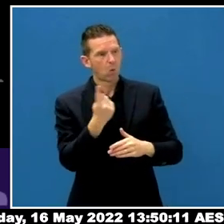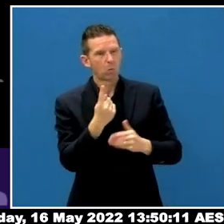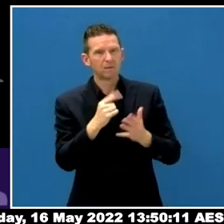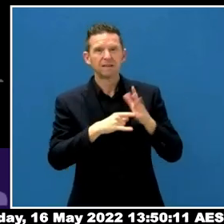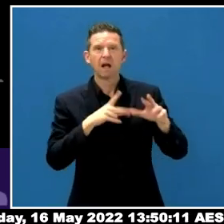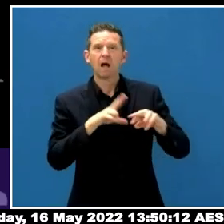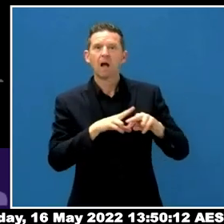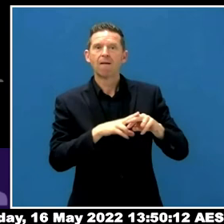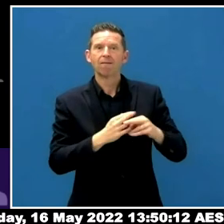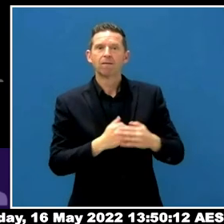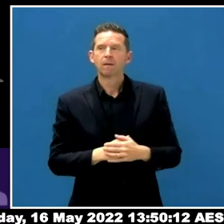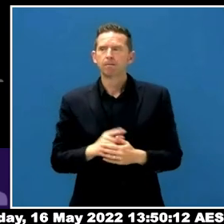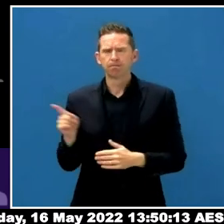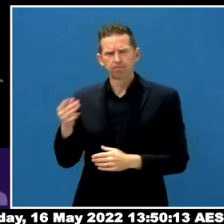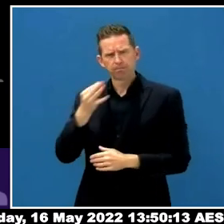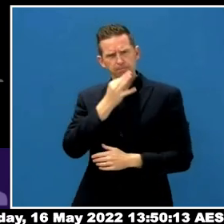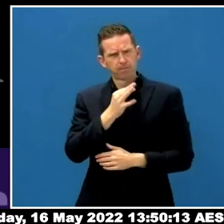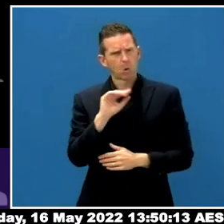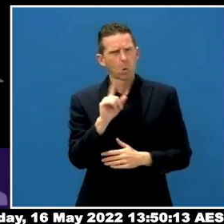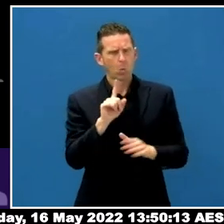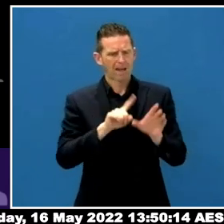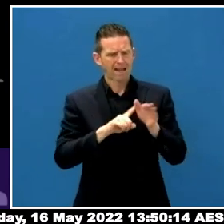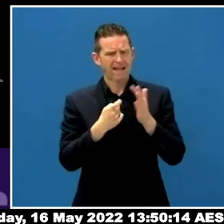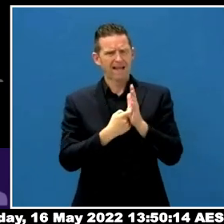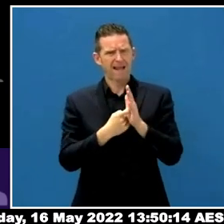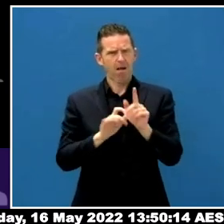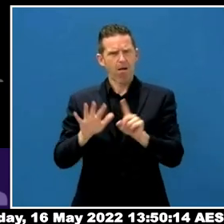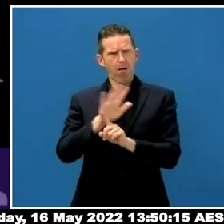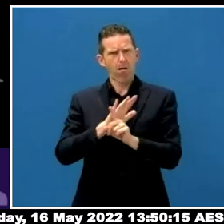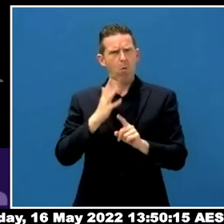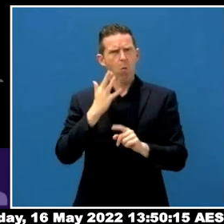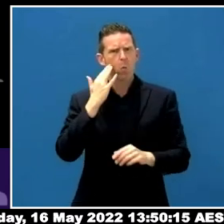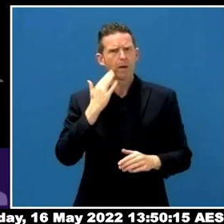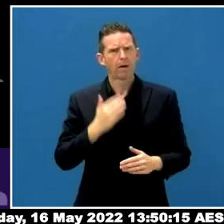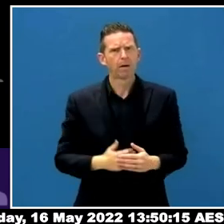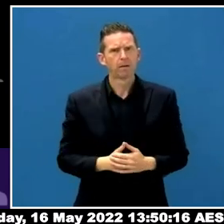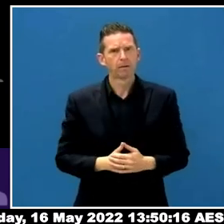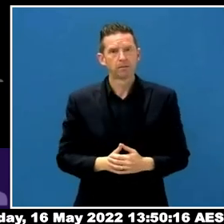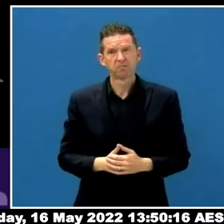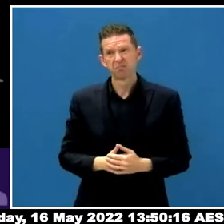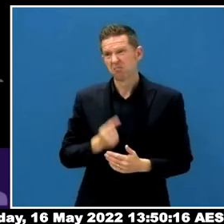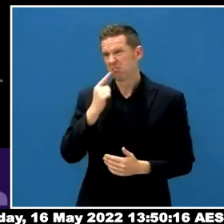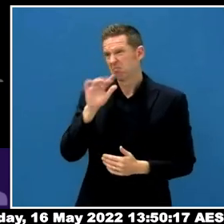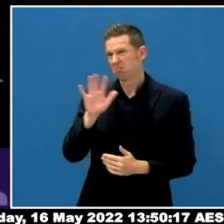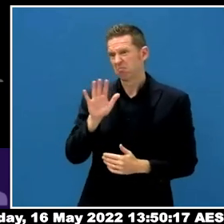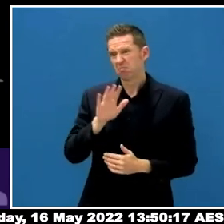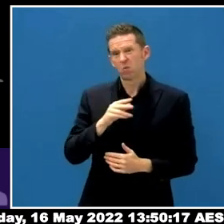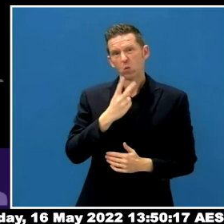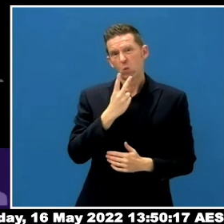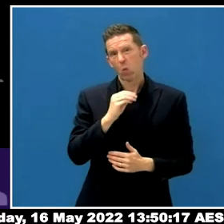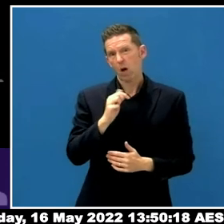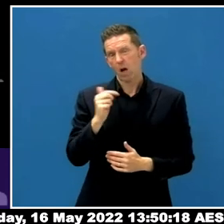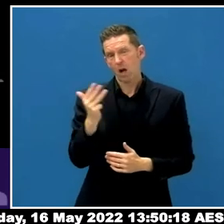Can you be more specific? I'm talking about 2019 and 2020. Alright.